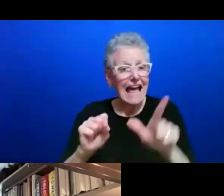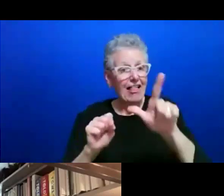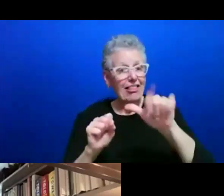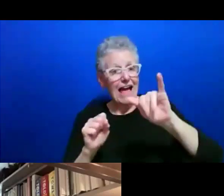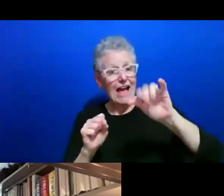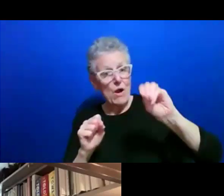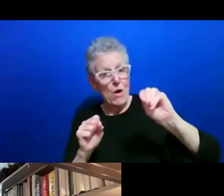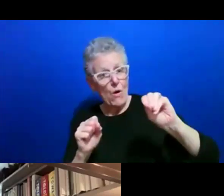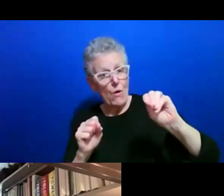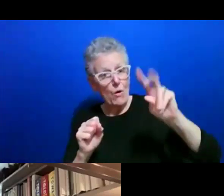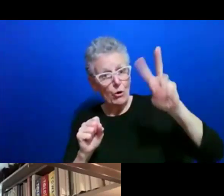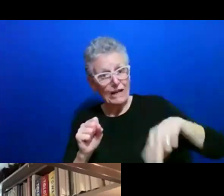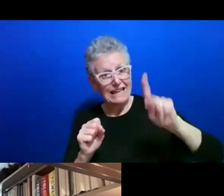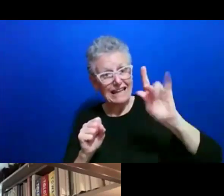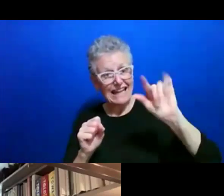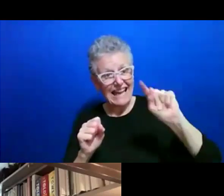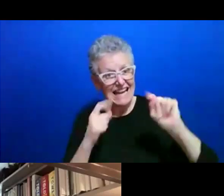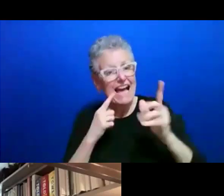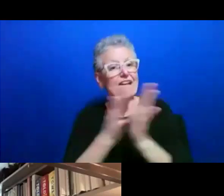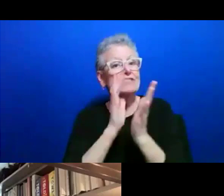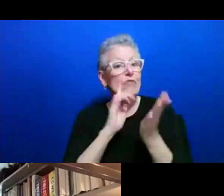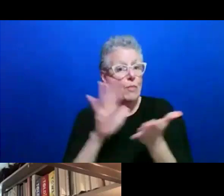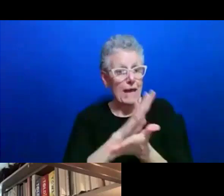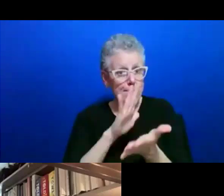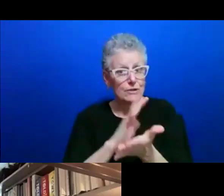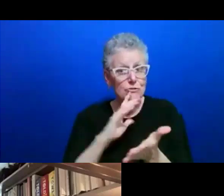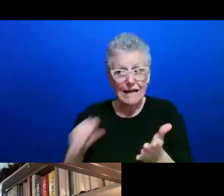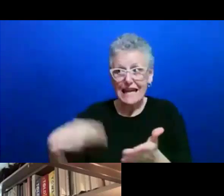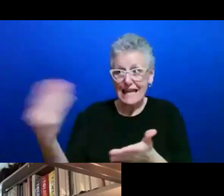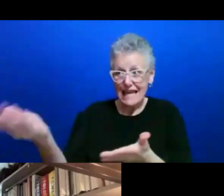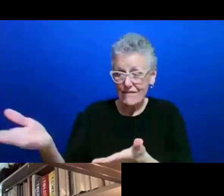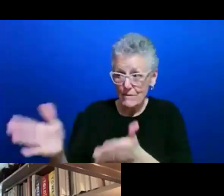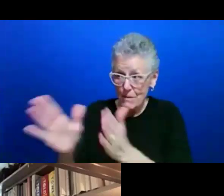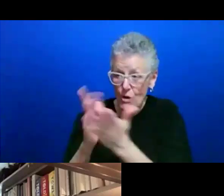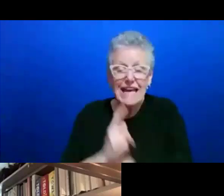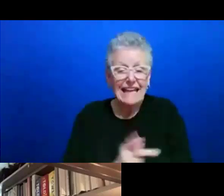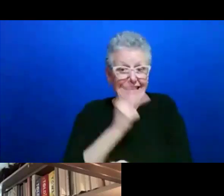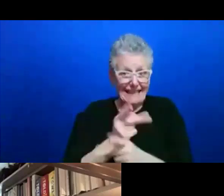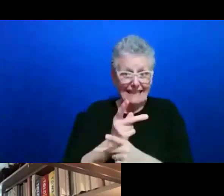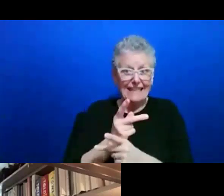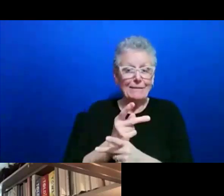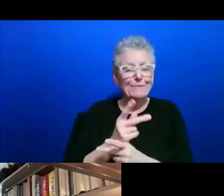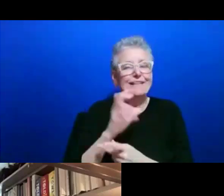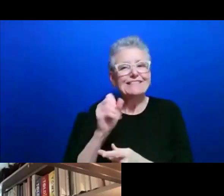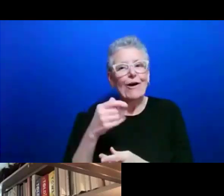just the papers so I could give them the book and keep it, just so I am all about